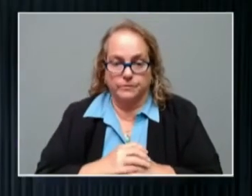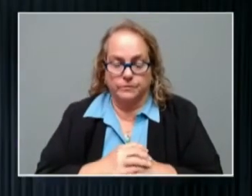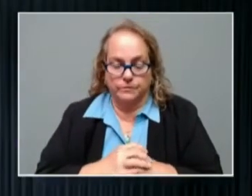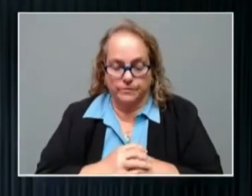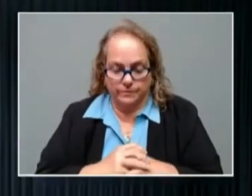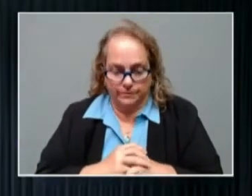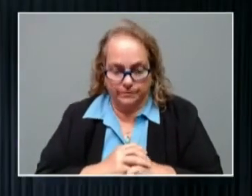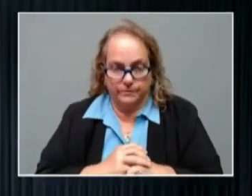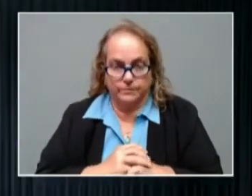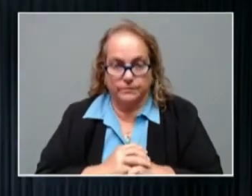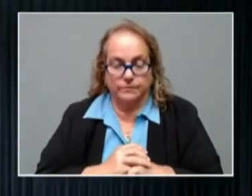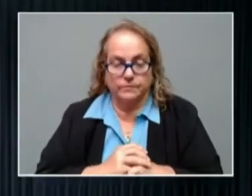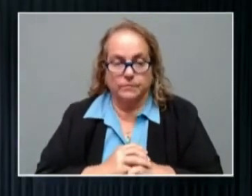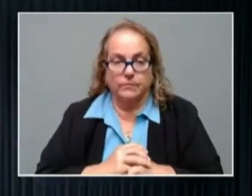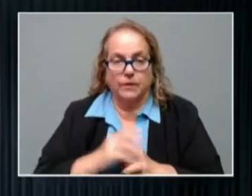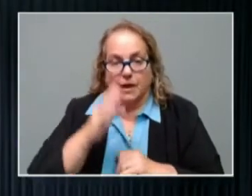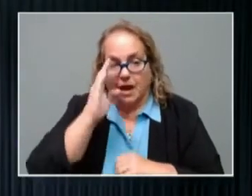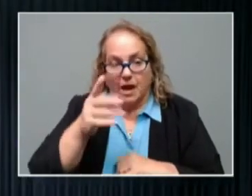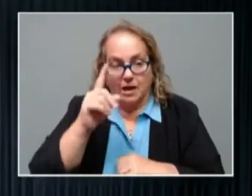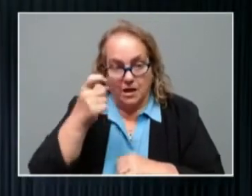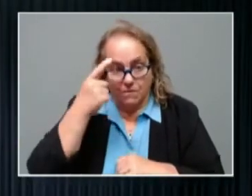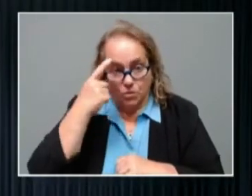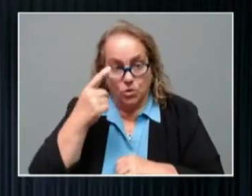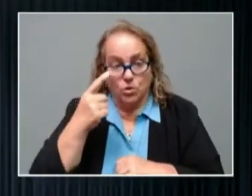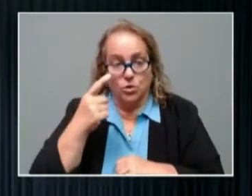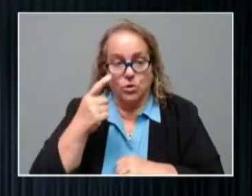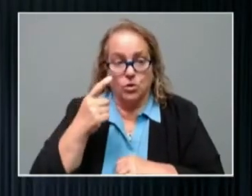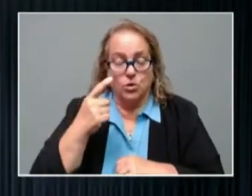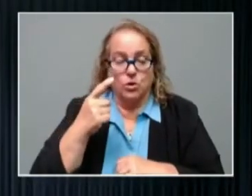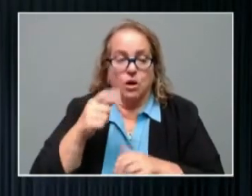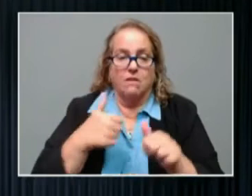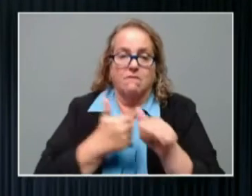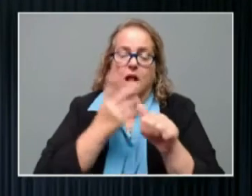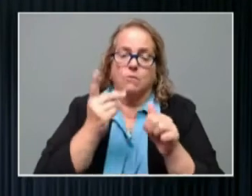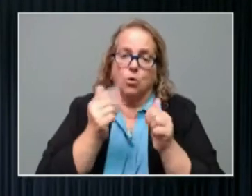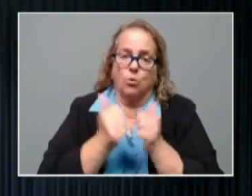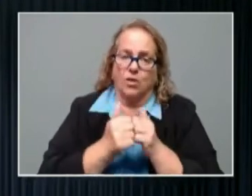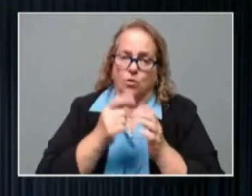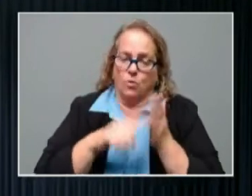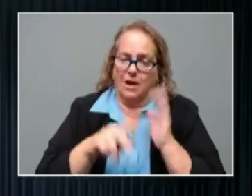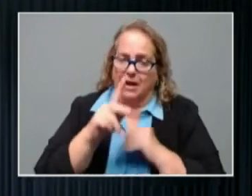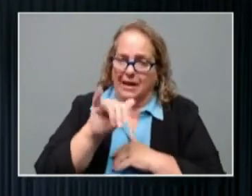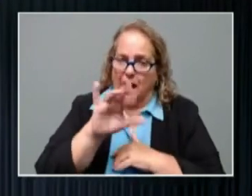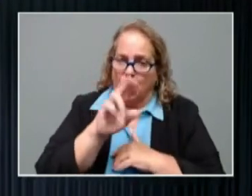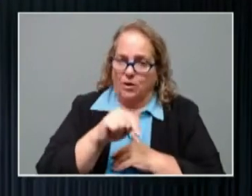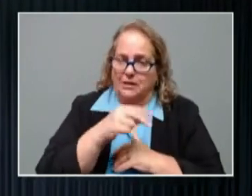Hi, Governor. I'm sort of following up with Karen's question. Uh even after